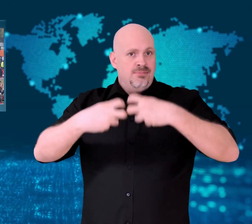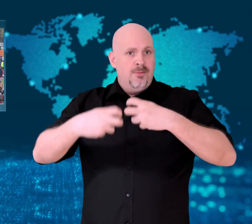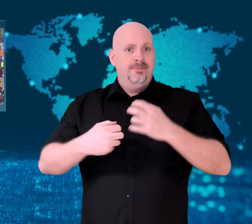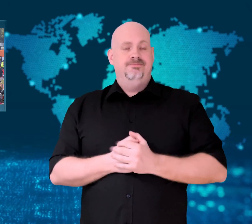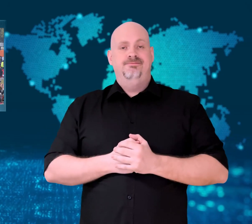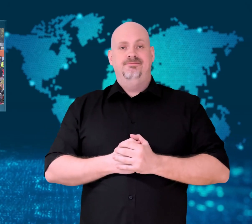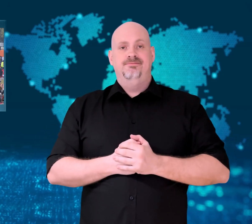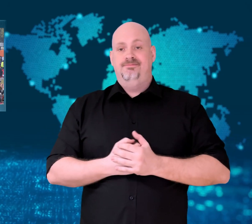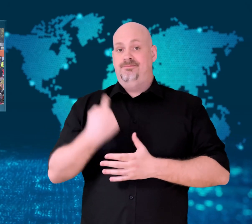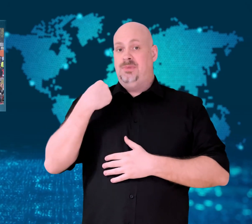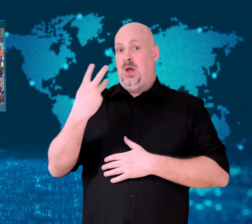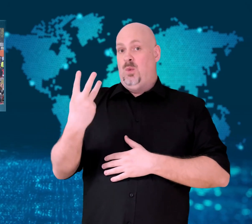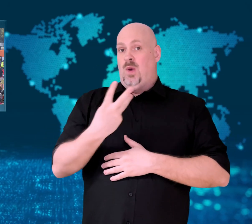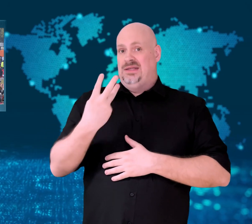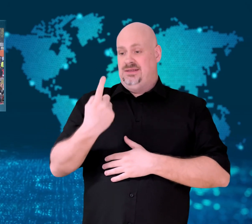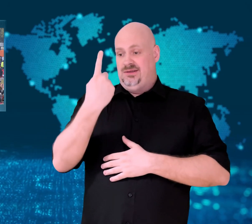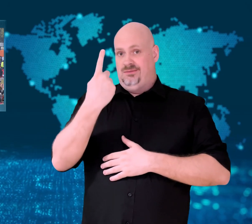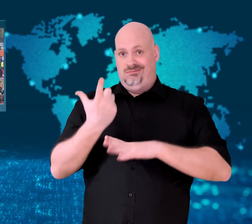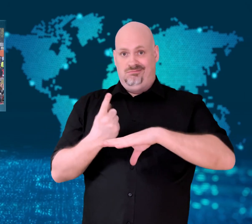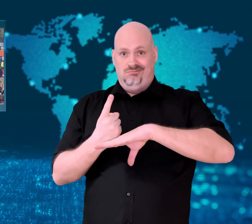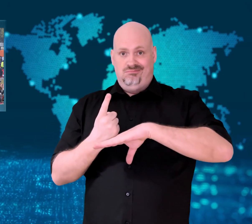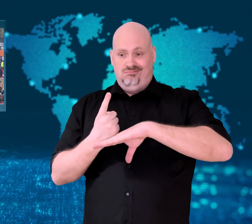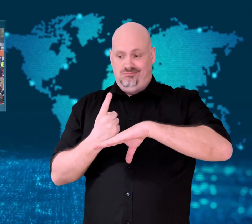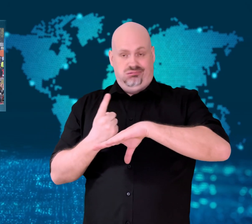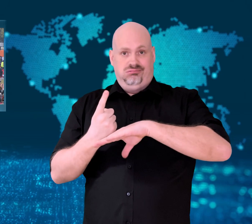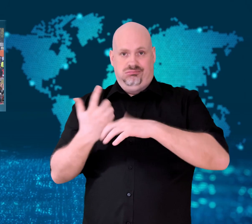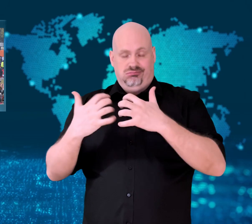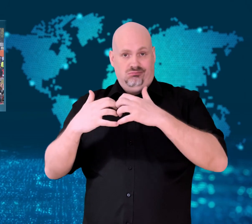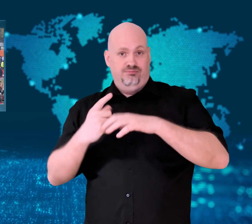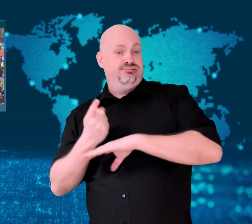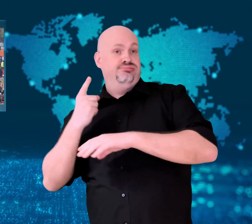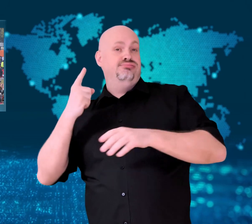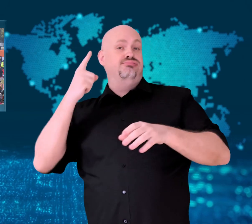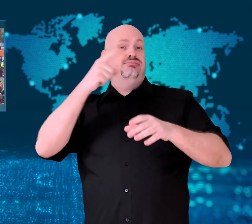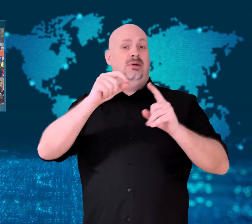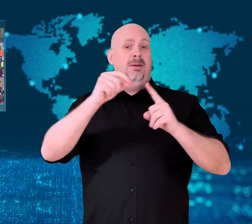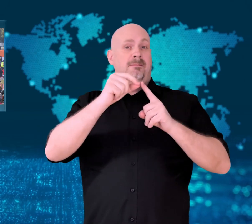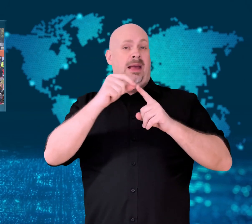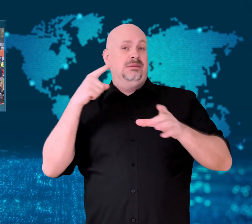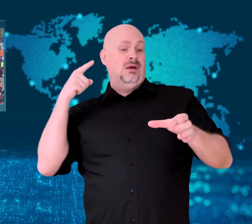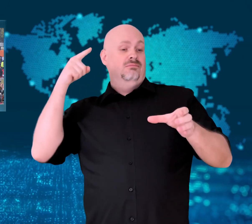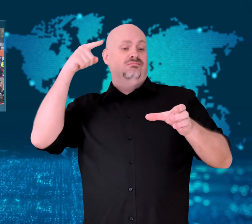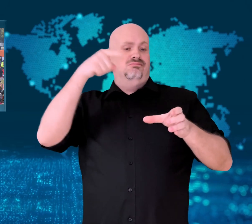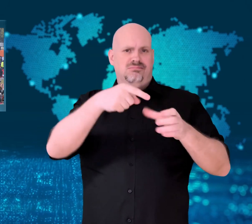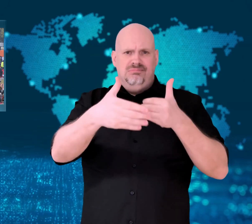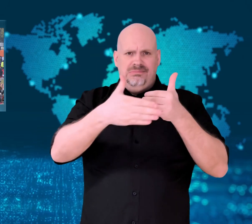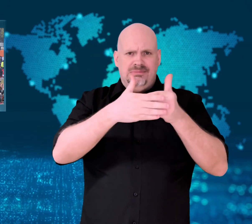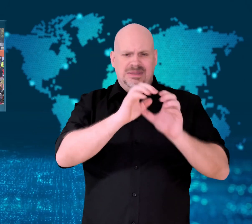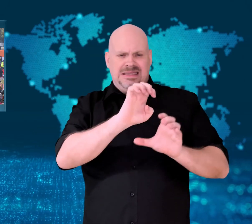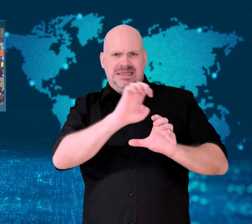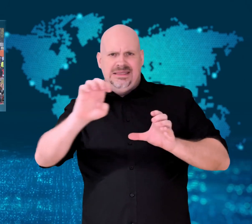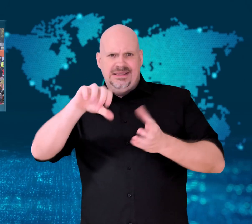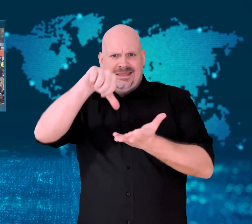the functions of a missile crashed near the eastern city of Mian Channu